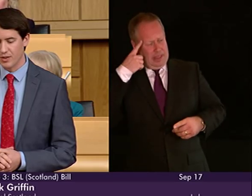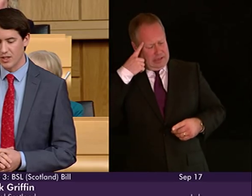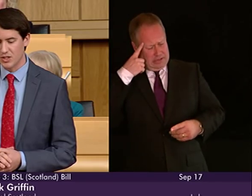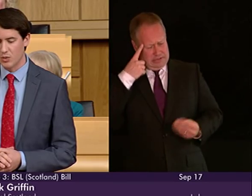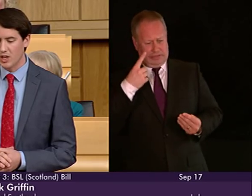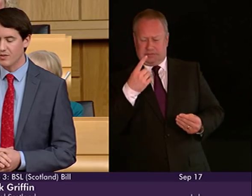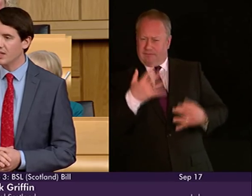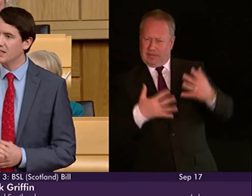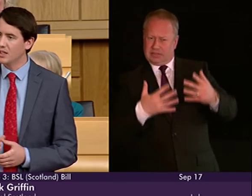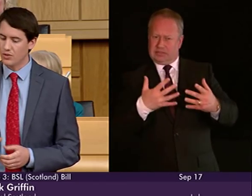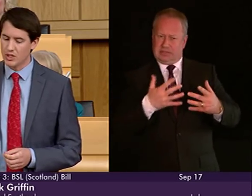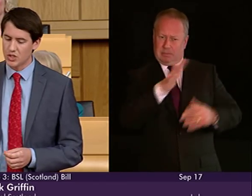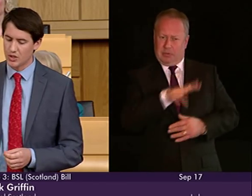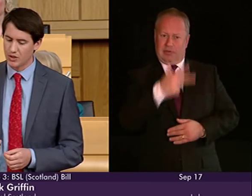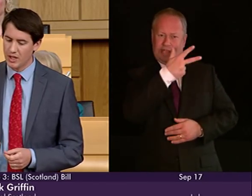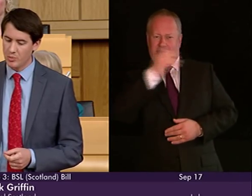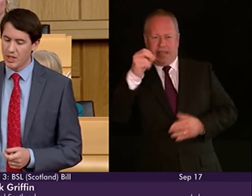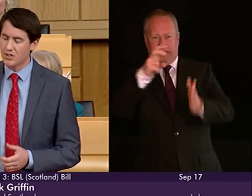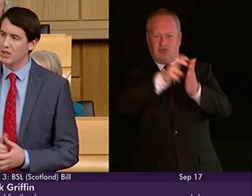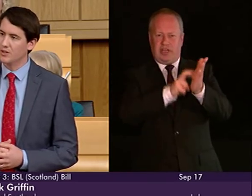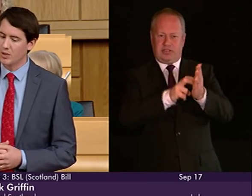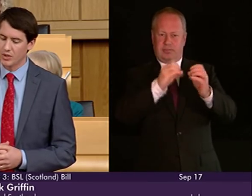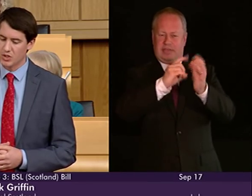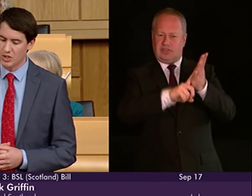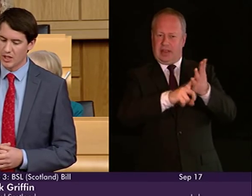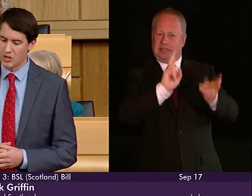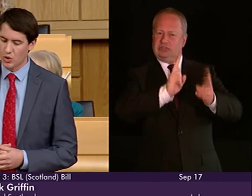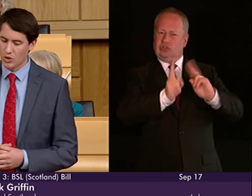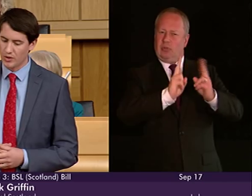is that we have 80 registered BSL interpreters in